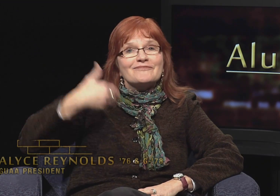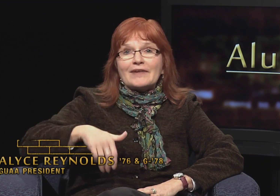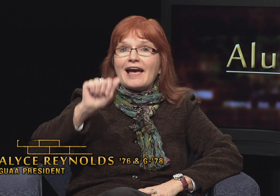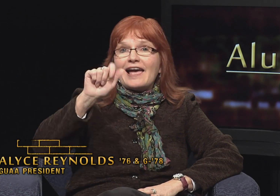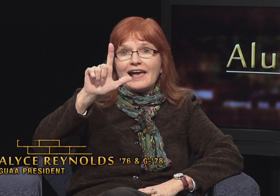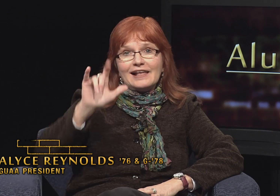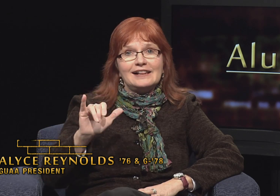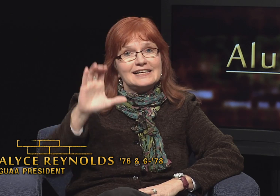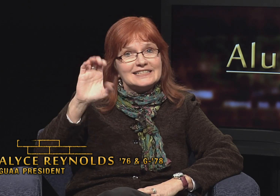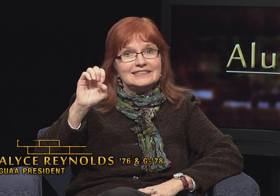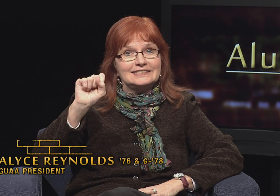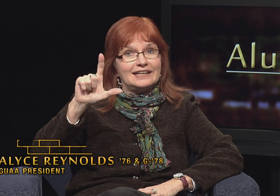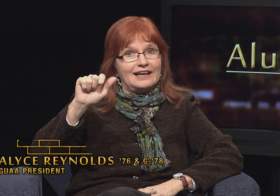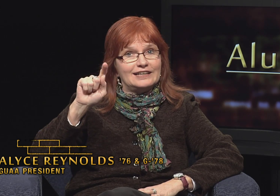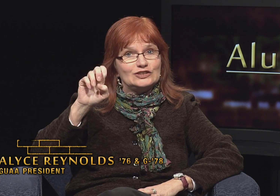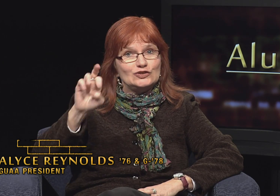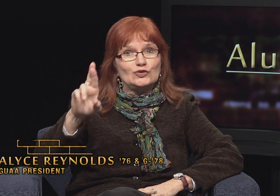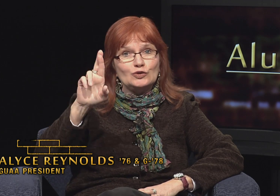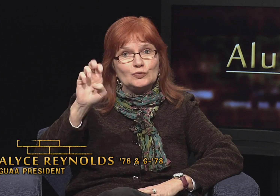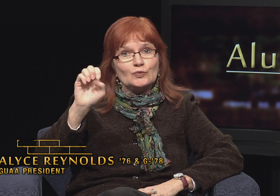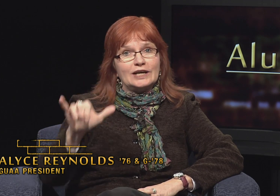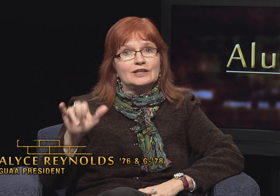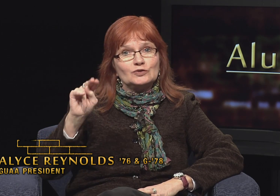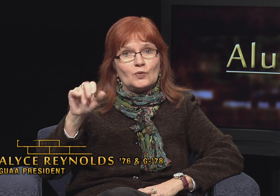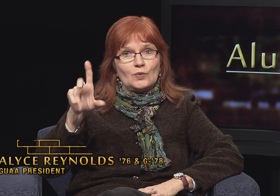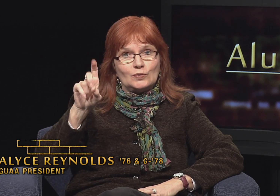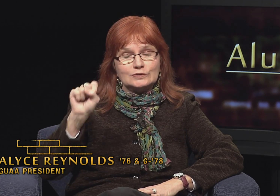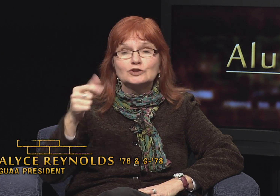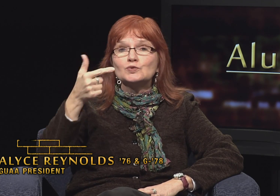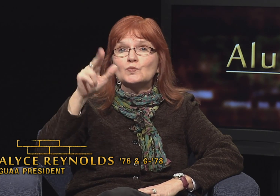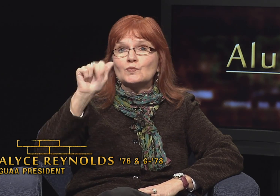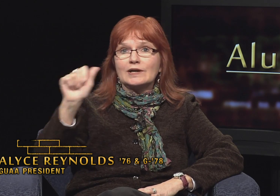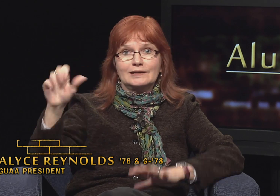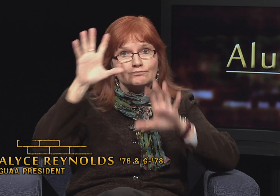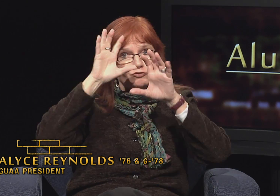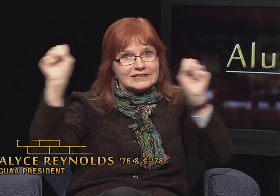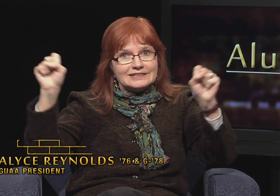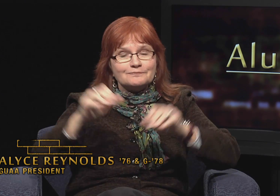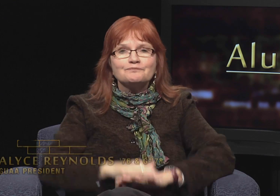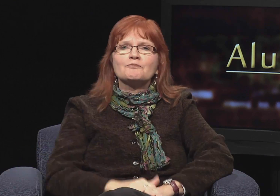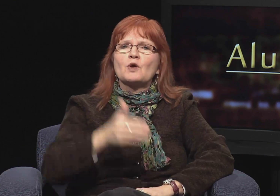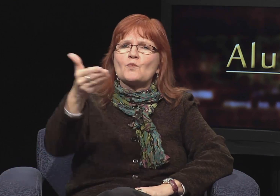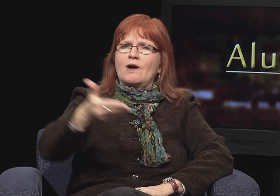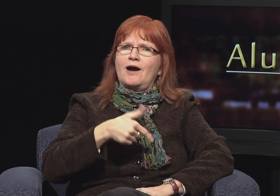Hello, I'm Alyce Slater Reynolds, the GUAA President.